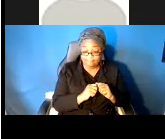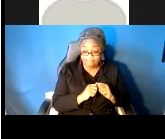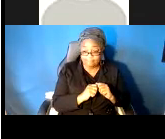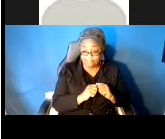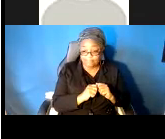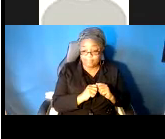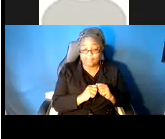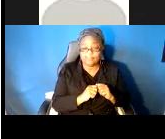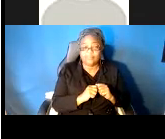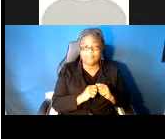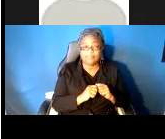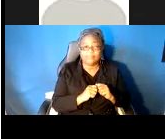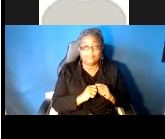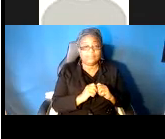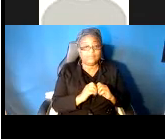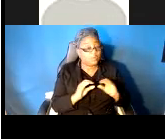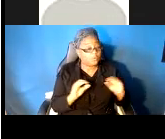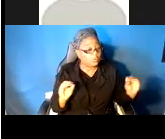There are no questions at this time.